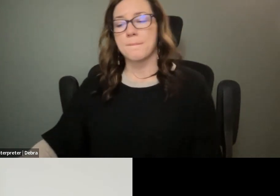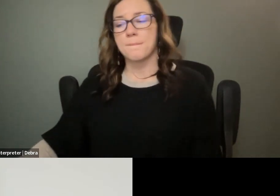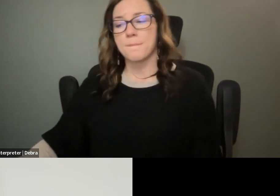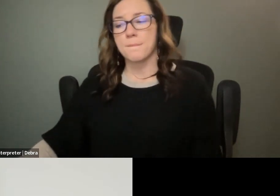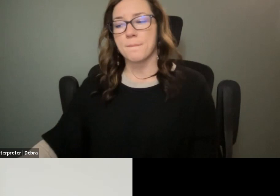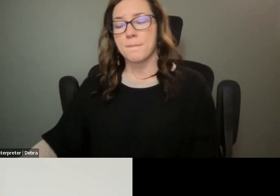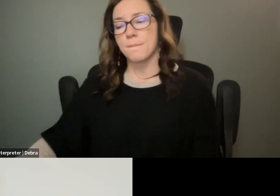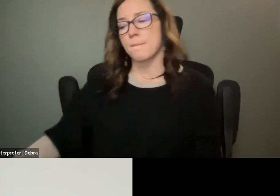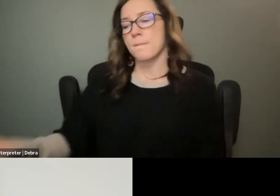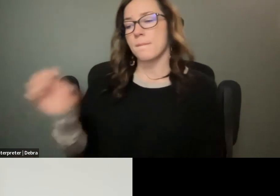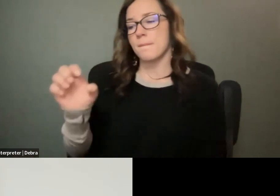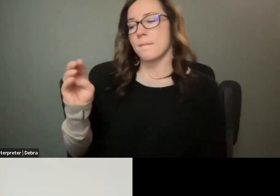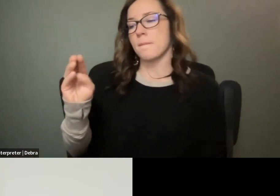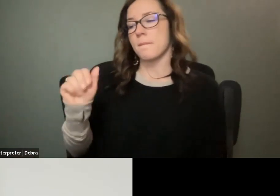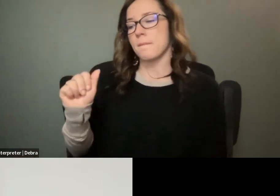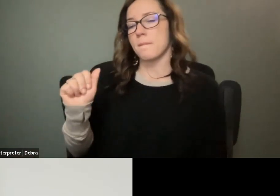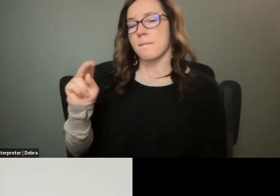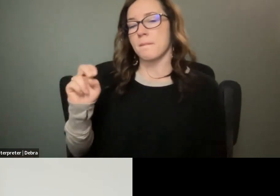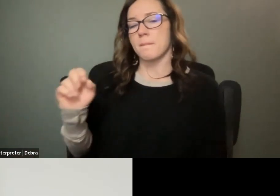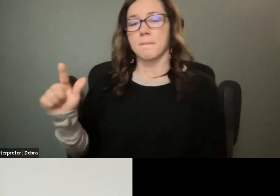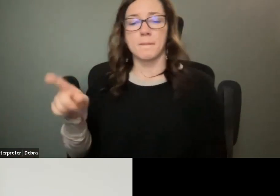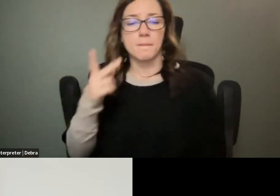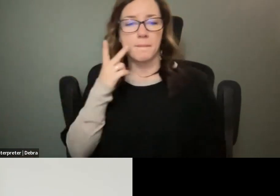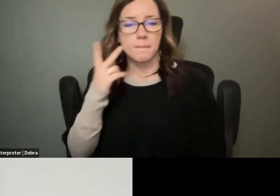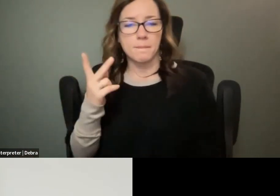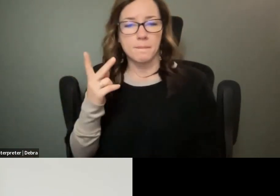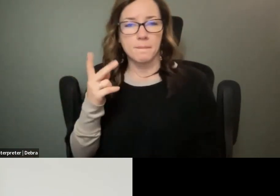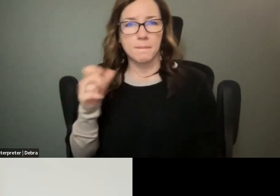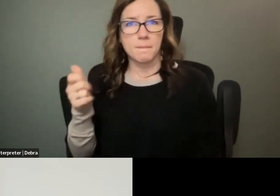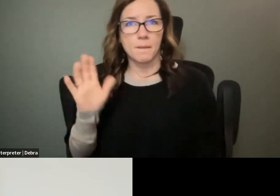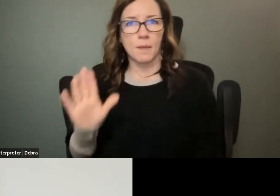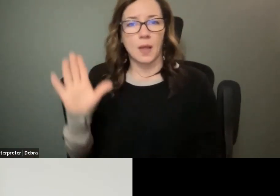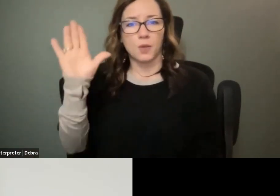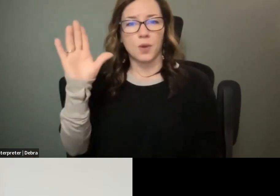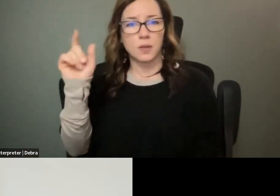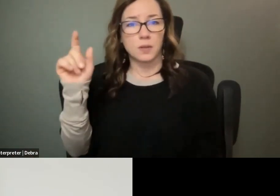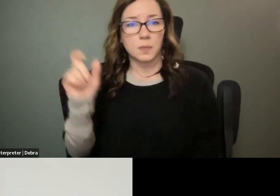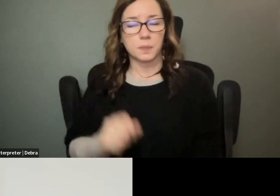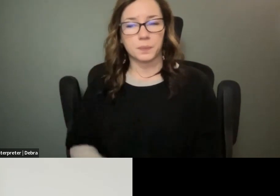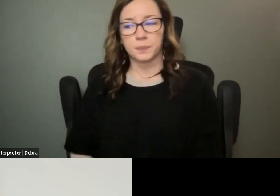do you see any other hand raised?